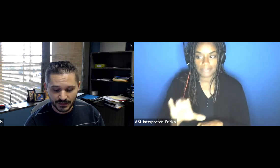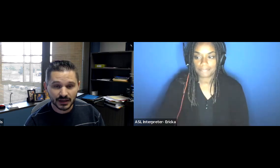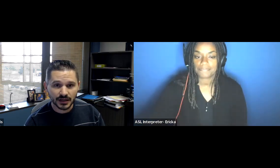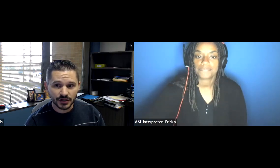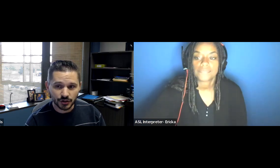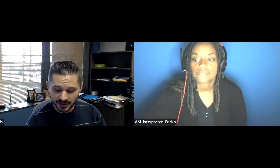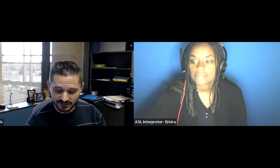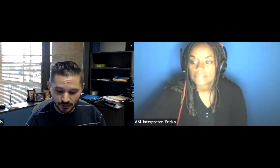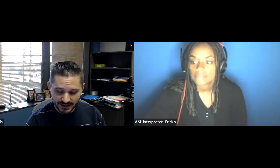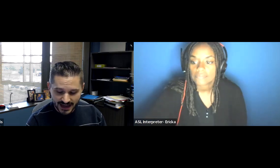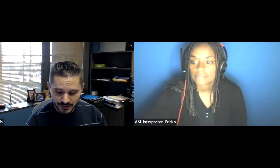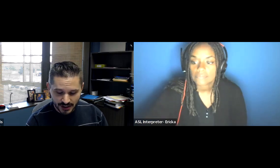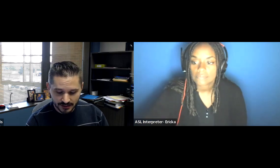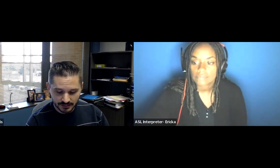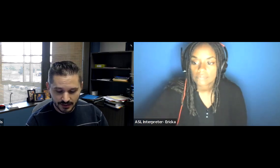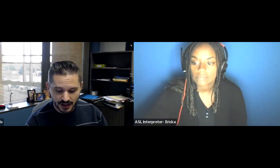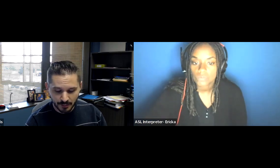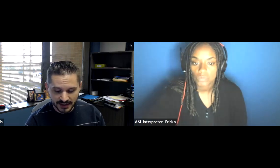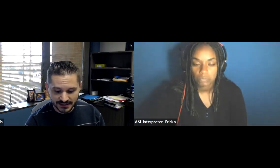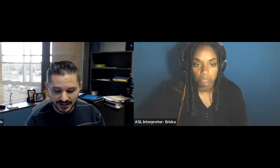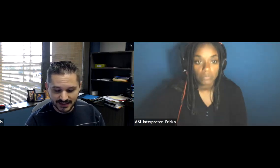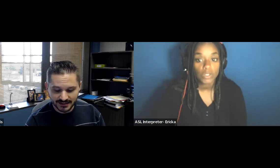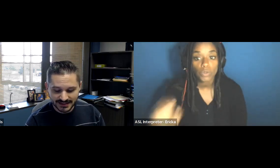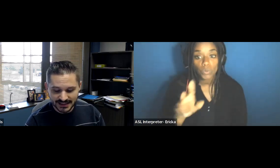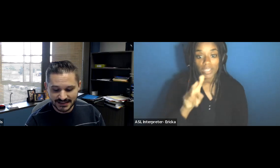Depending on what device you are on in that menu, you can find it at the top or bottom of your screen.